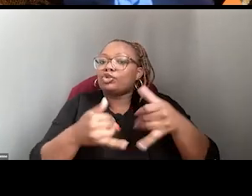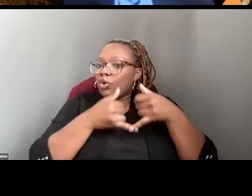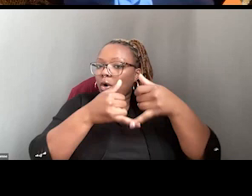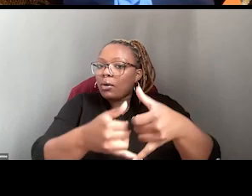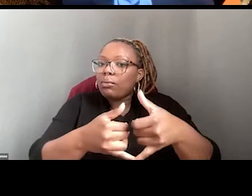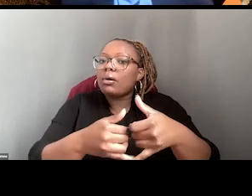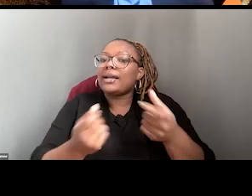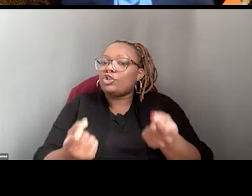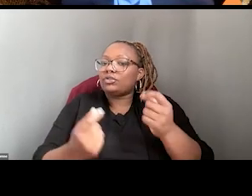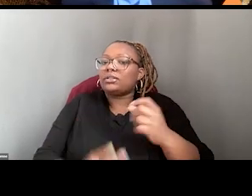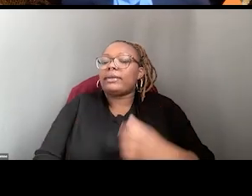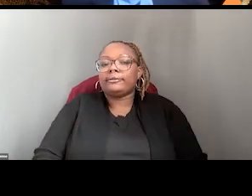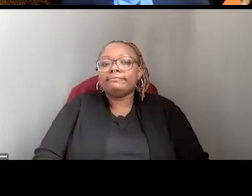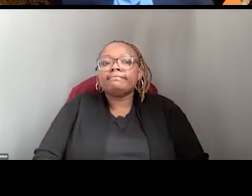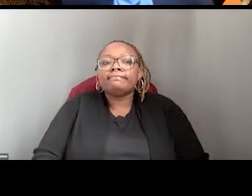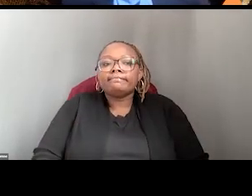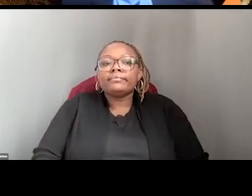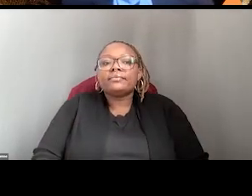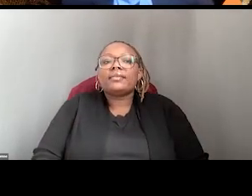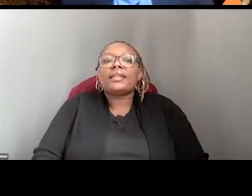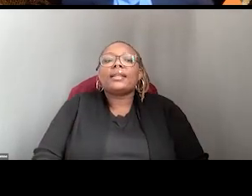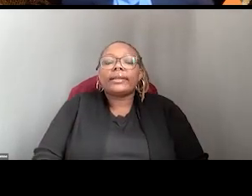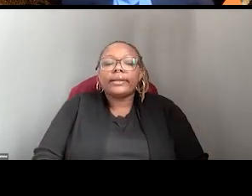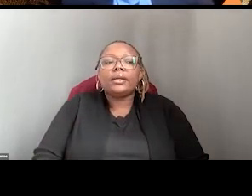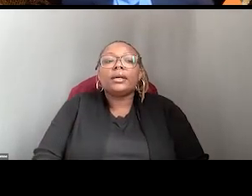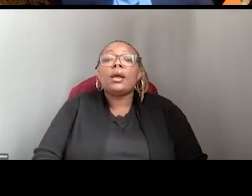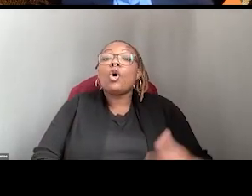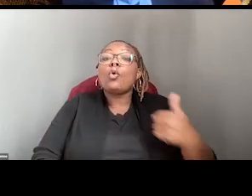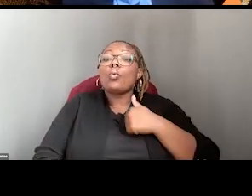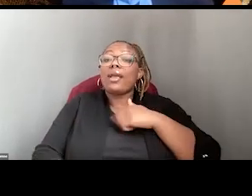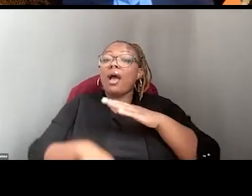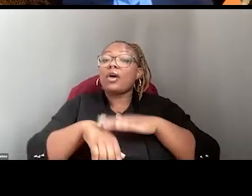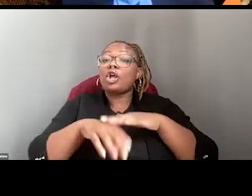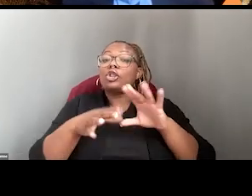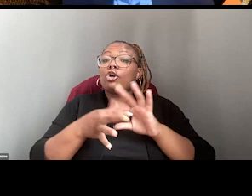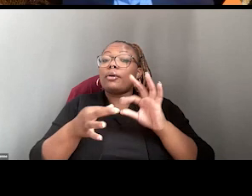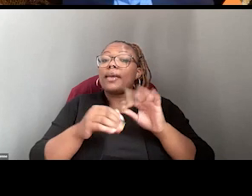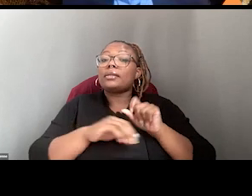We do have alert messages that are built into research.gov that let people know that things are happening.